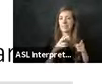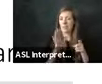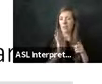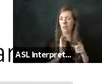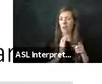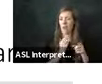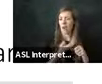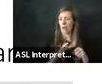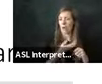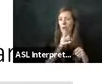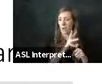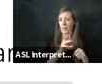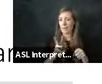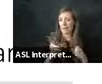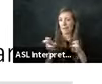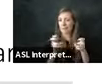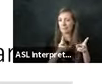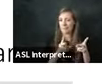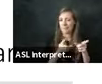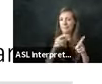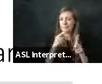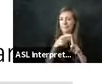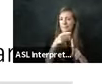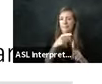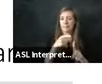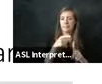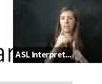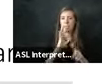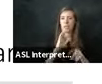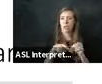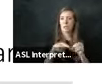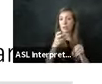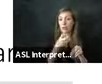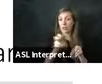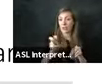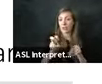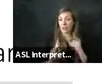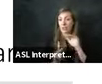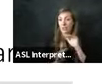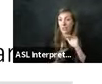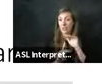now that is dedicated to transitional kindergarten through 12th grade.